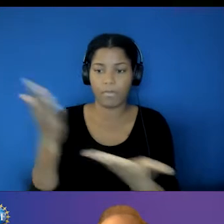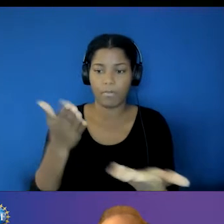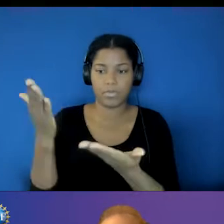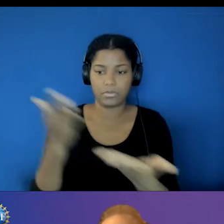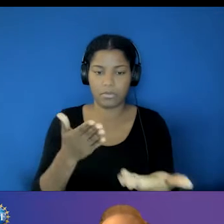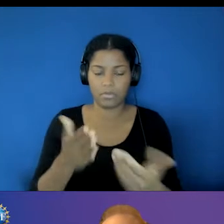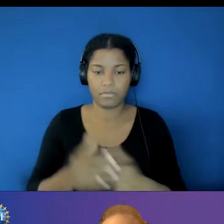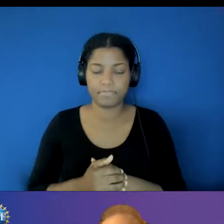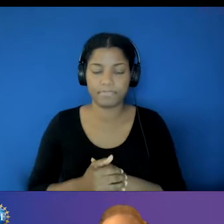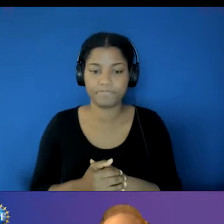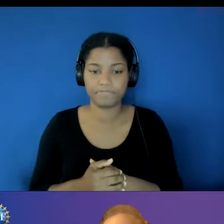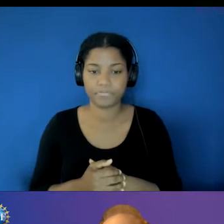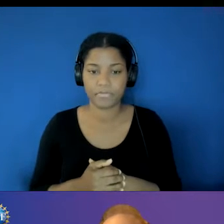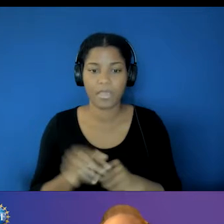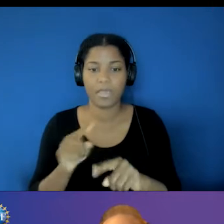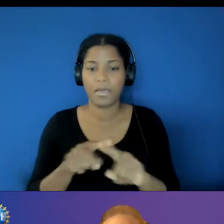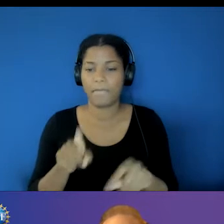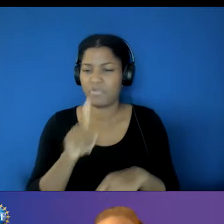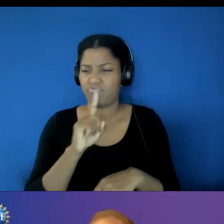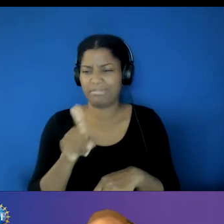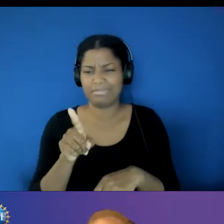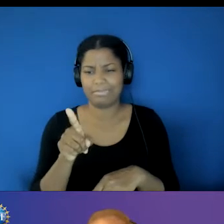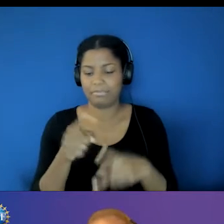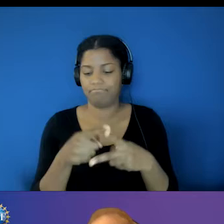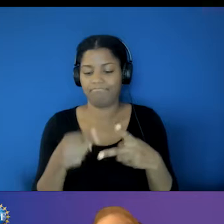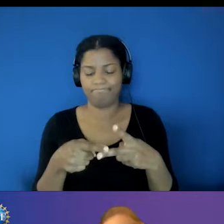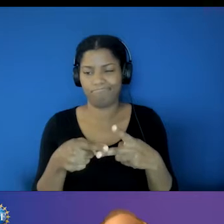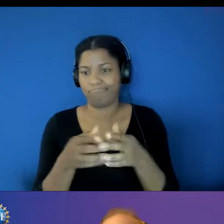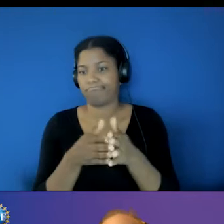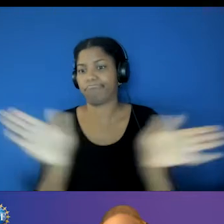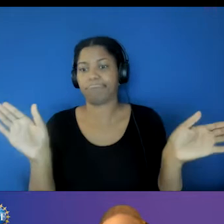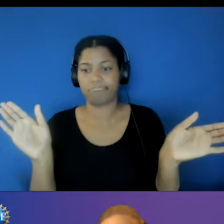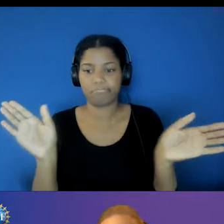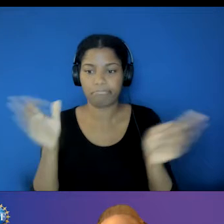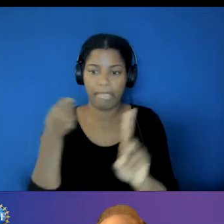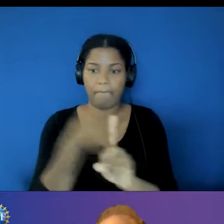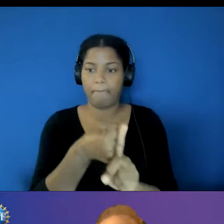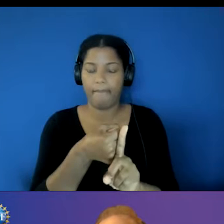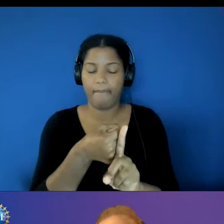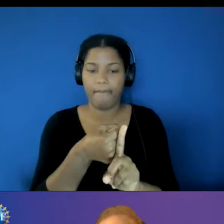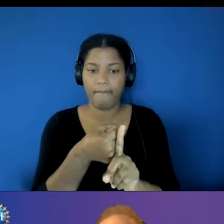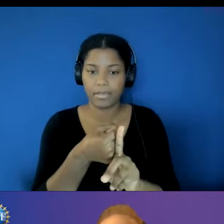but is a broader, they are broader impacts, of a proposal,